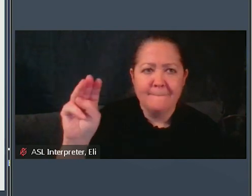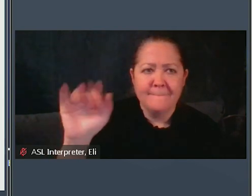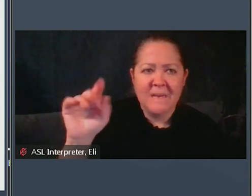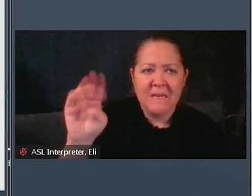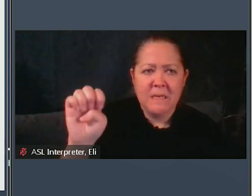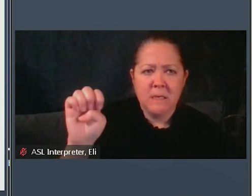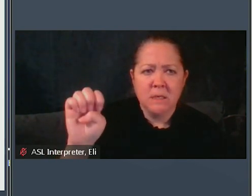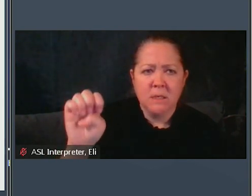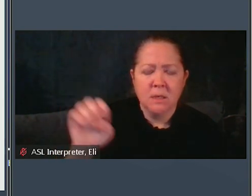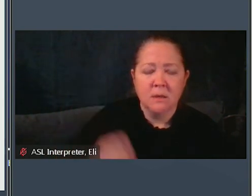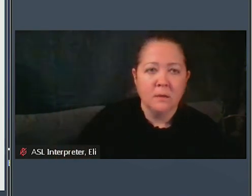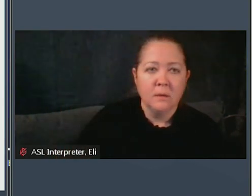Okay. Nicholas Delbay.